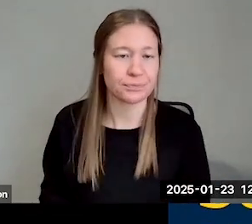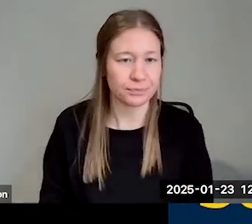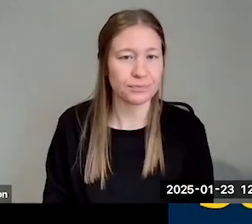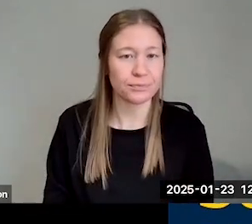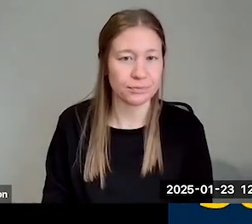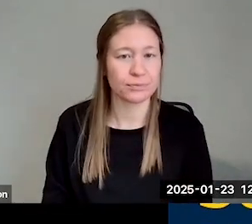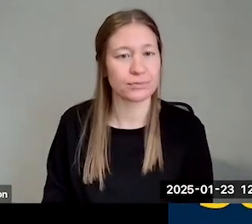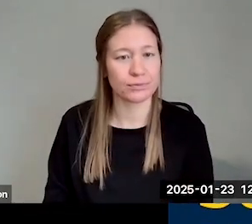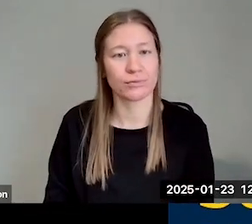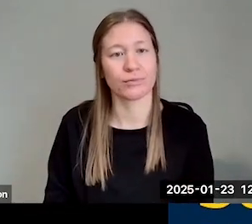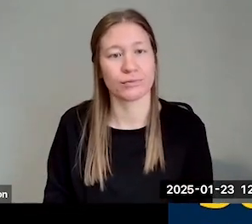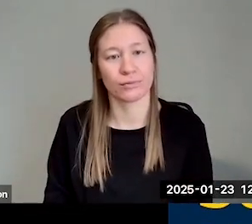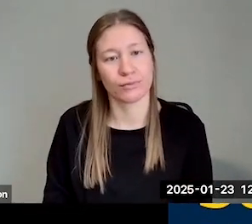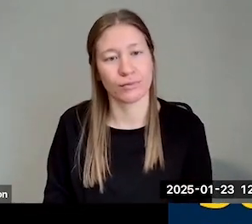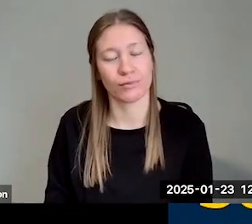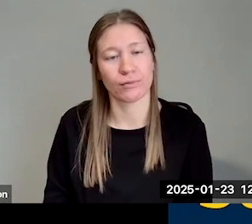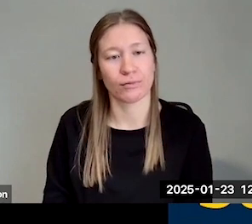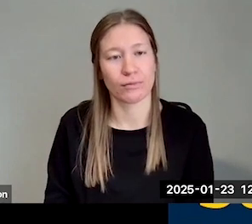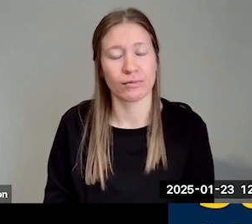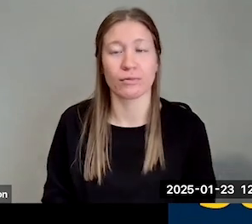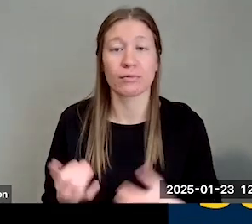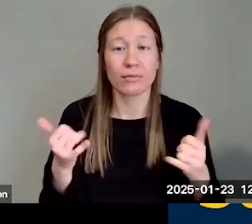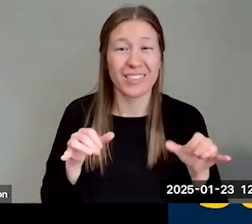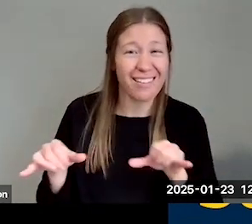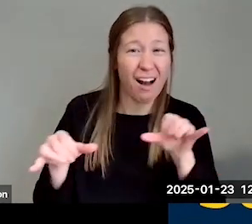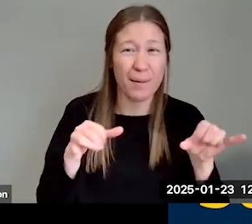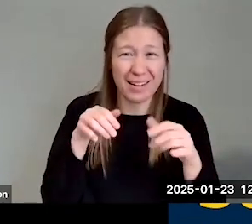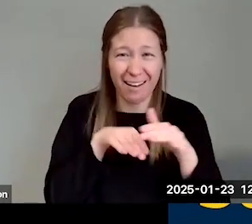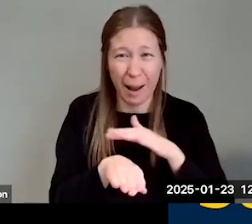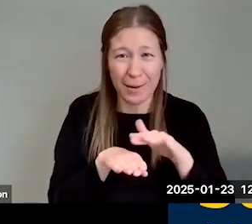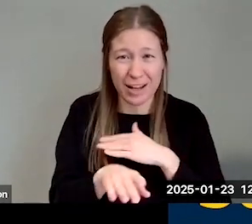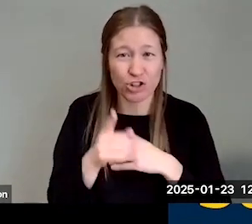So turning to some of those common accommodations for the employment phase